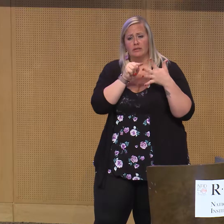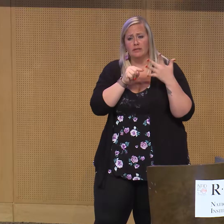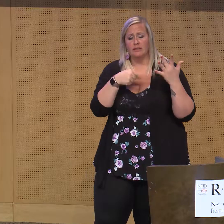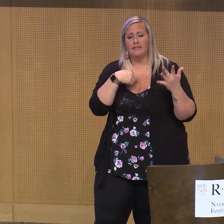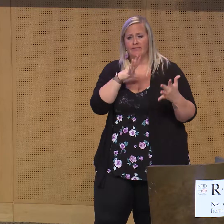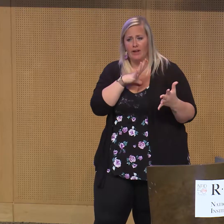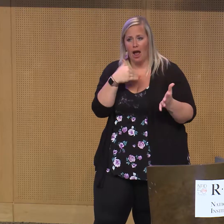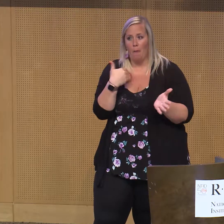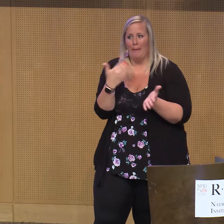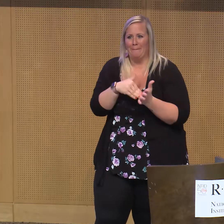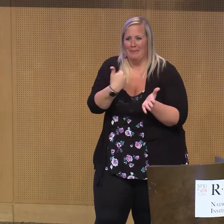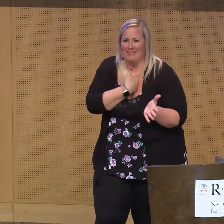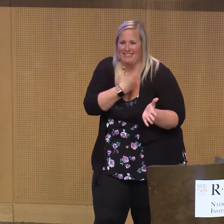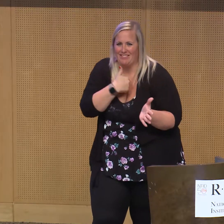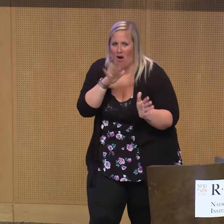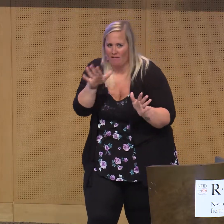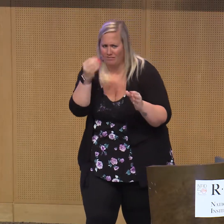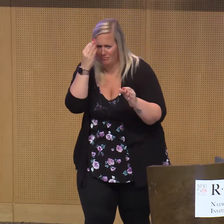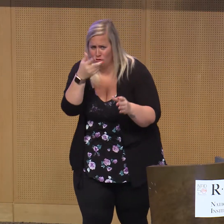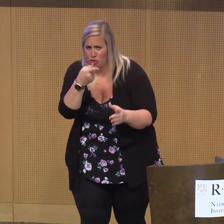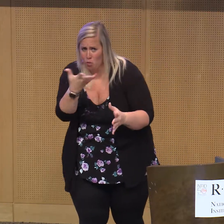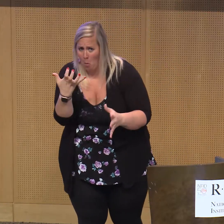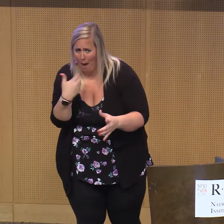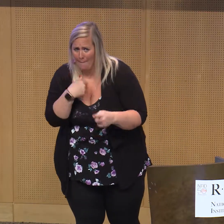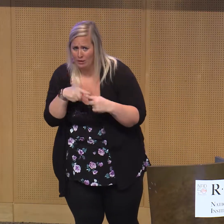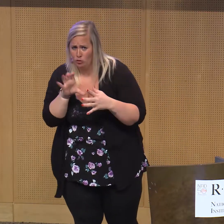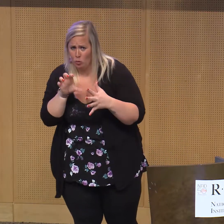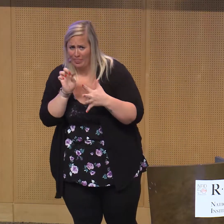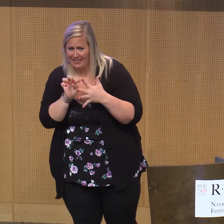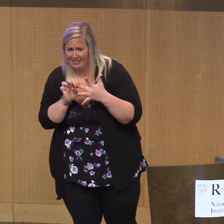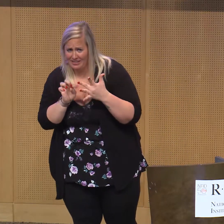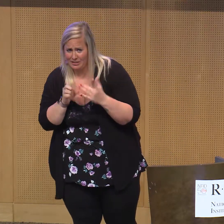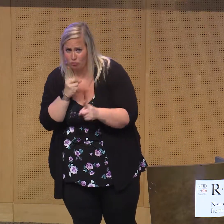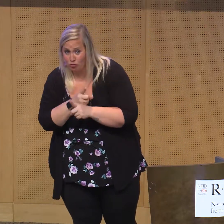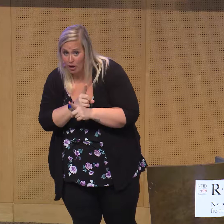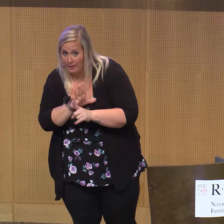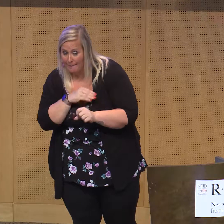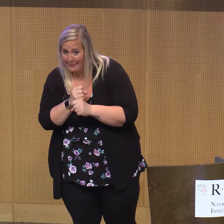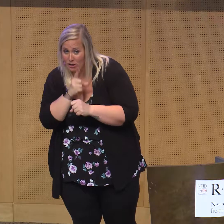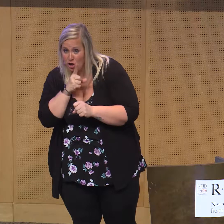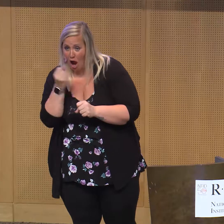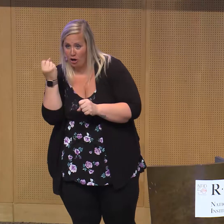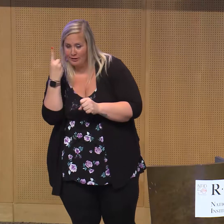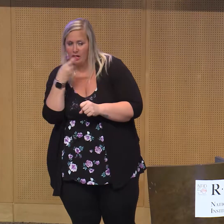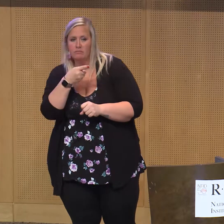and I'll say, "OK, so you want me to do X, Y, and Z?" And that's a check for myself, but it's a check for them, too.